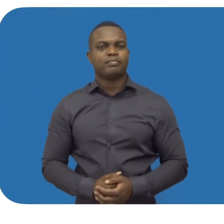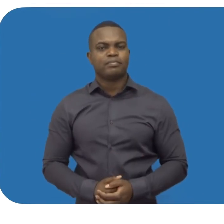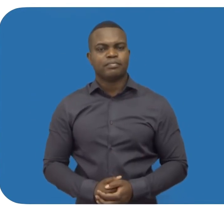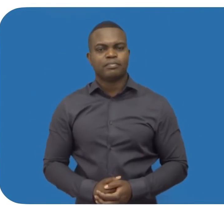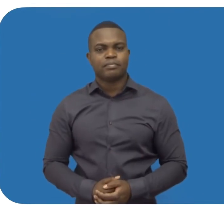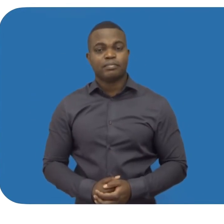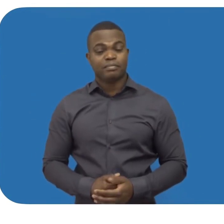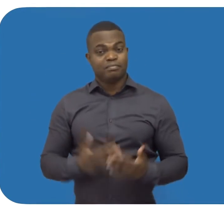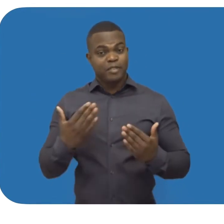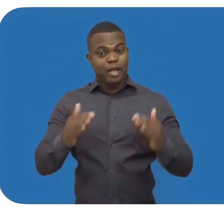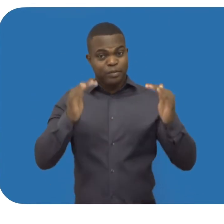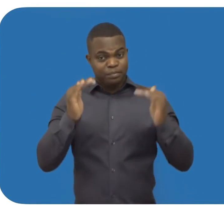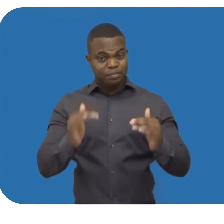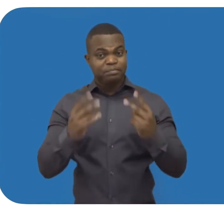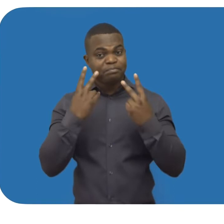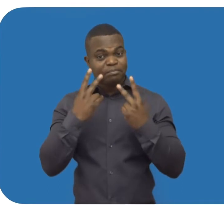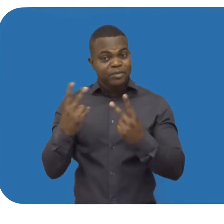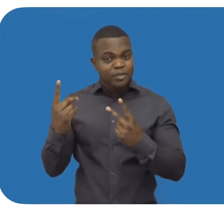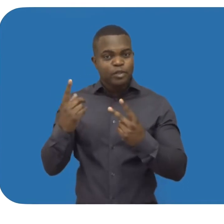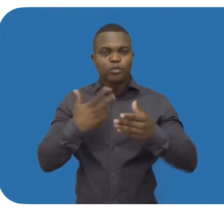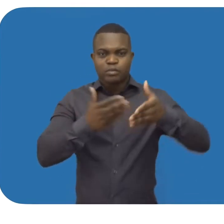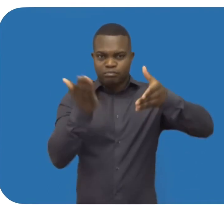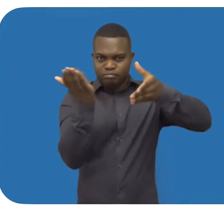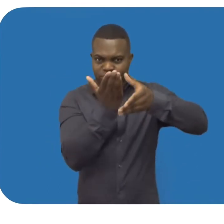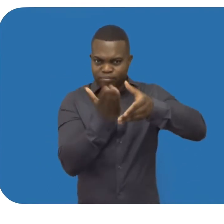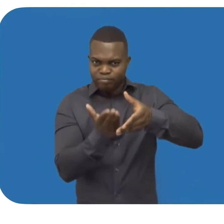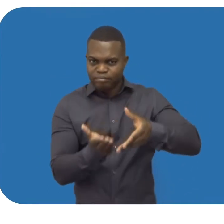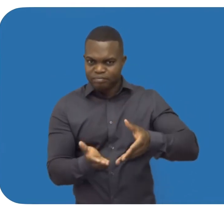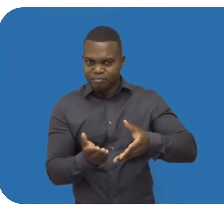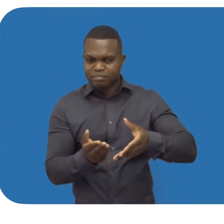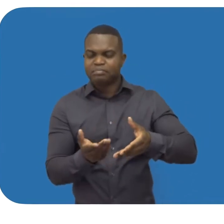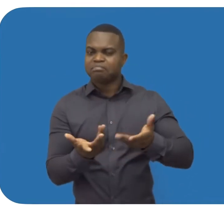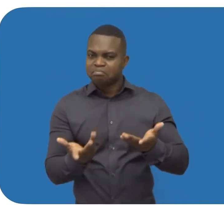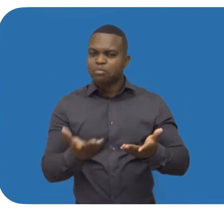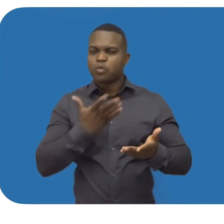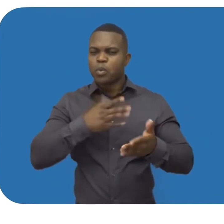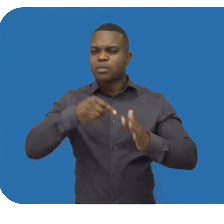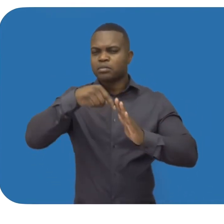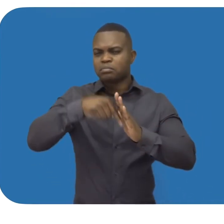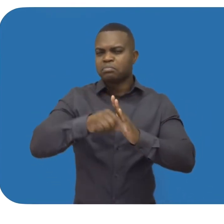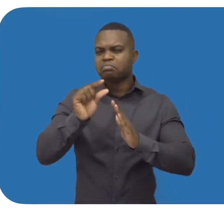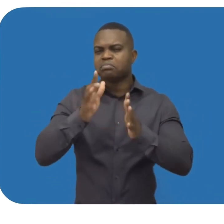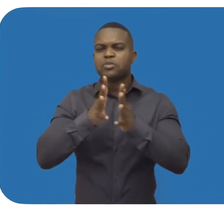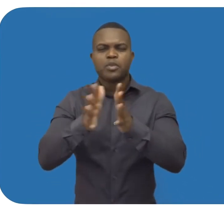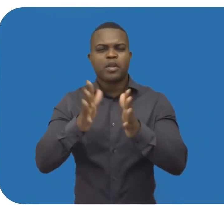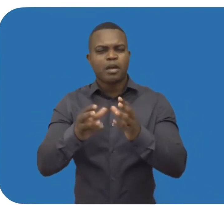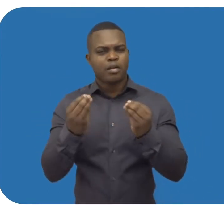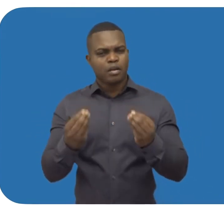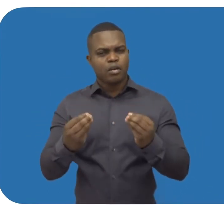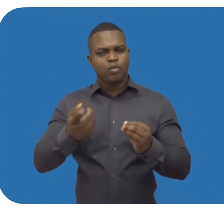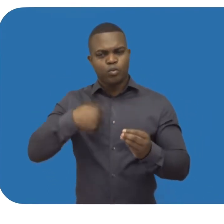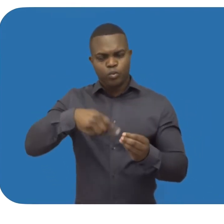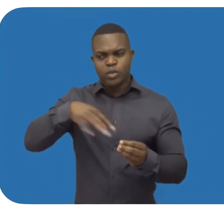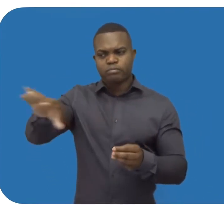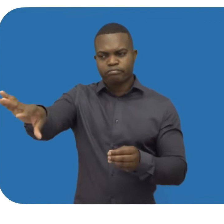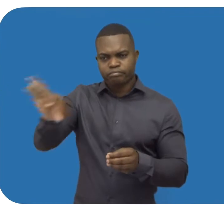Now that we had a glance at the compendium we would like to explain what criteria we use to curate our selection of resources.